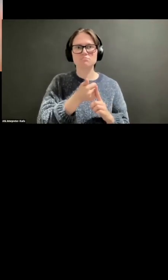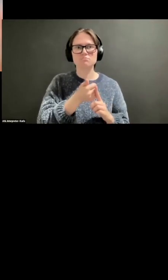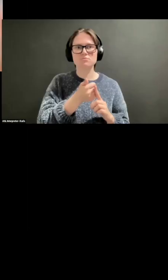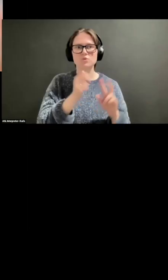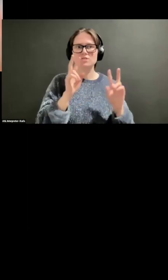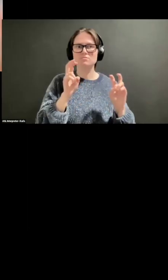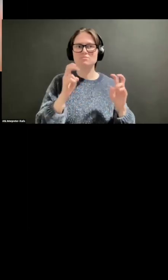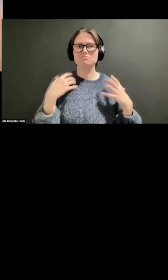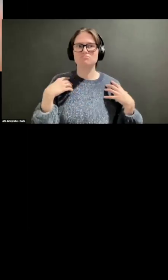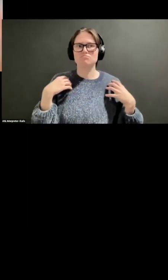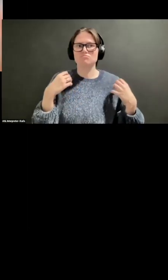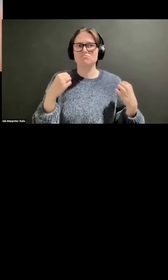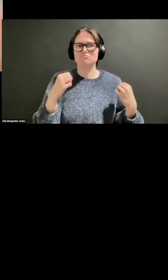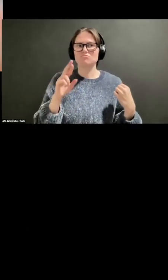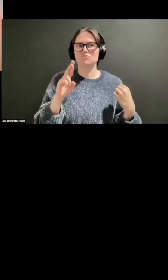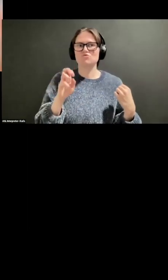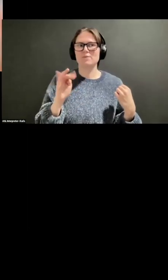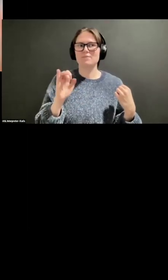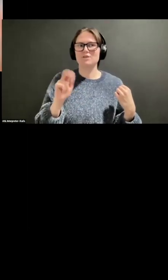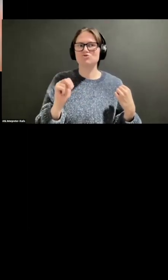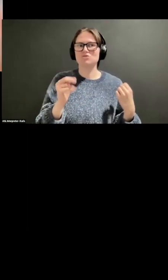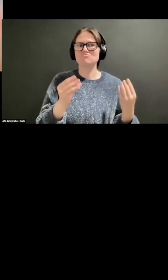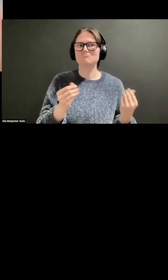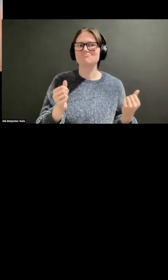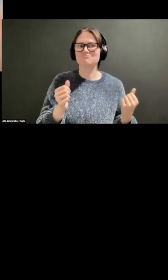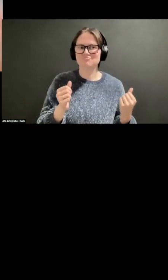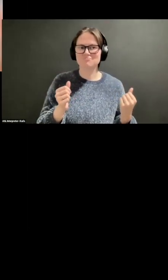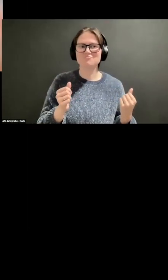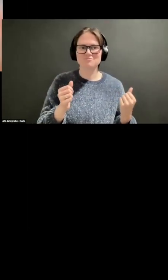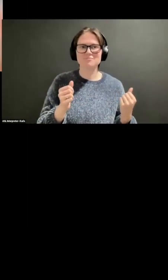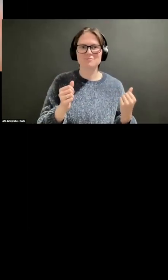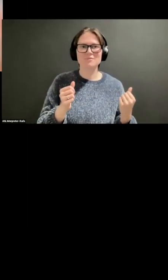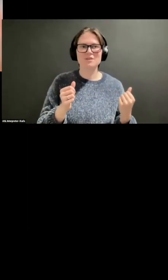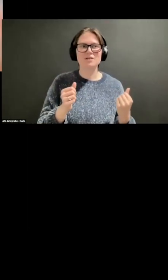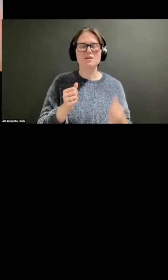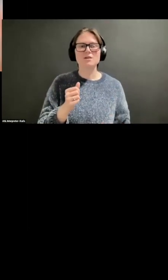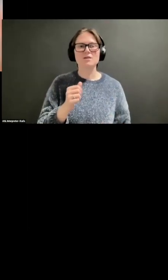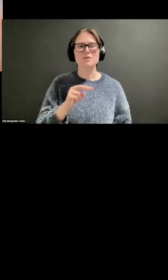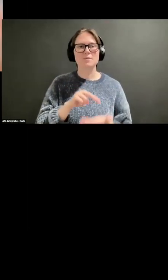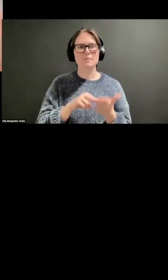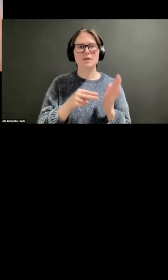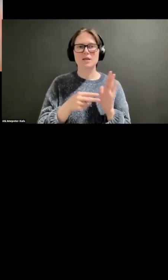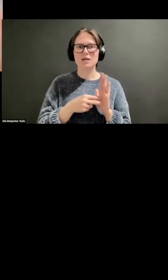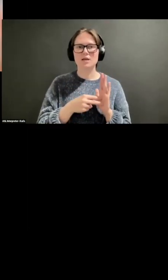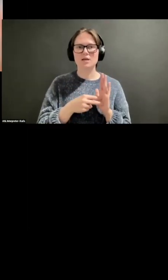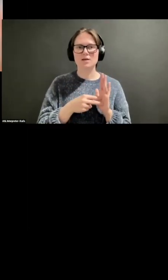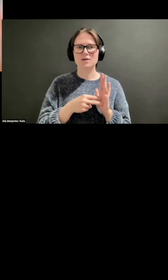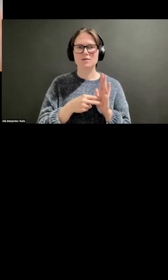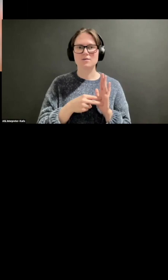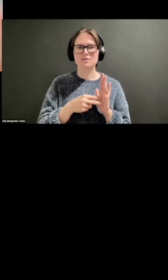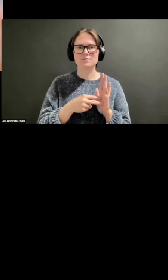you know, that, and so therefore that it